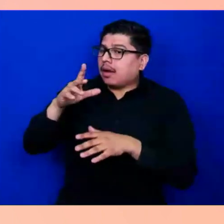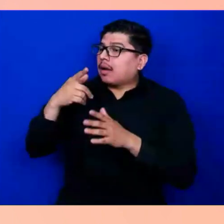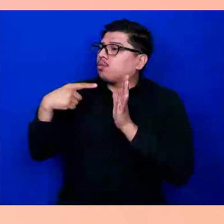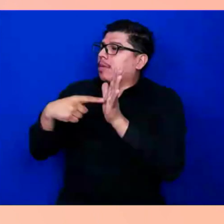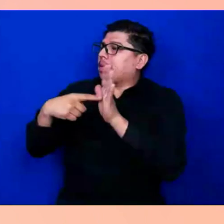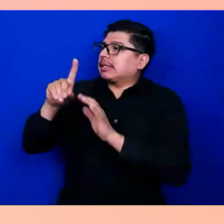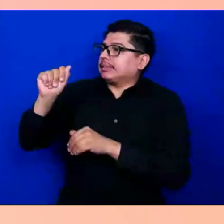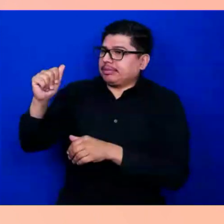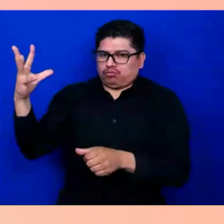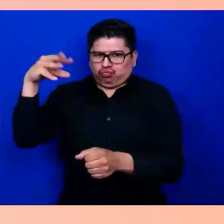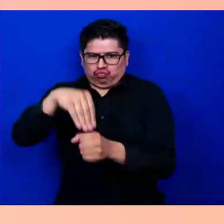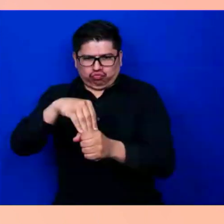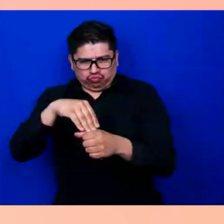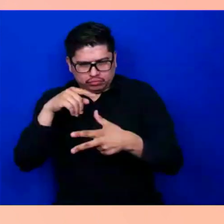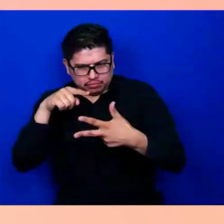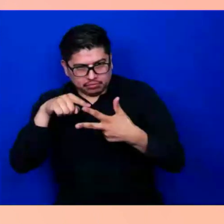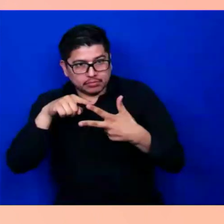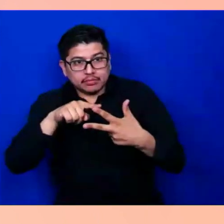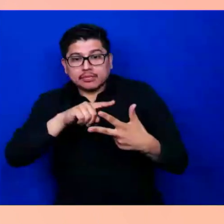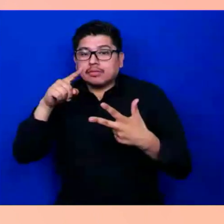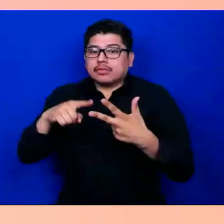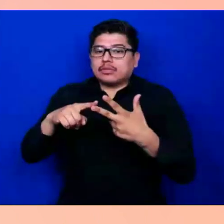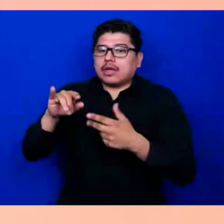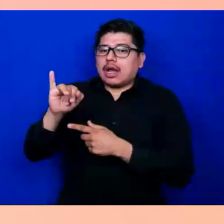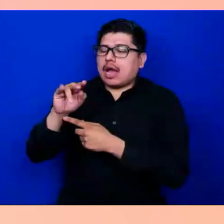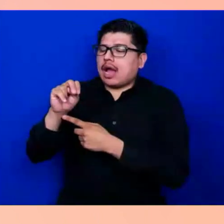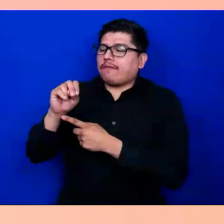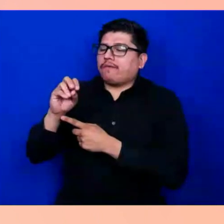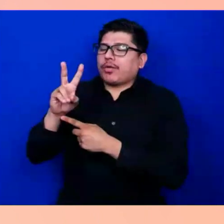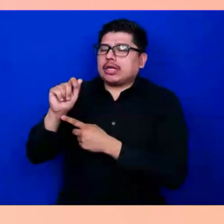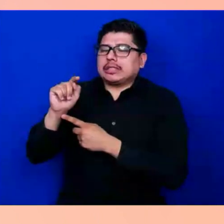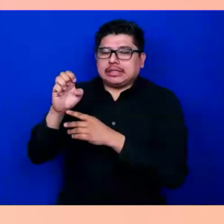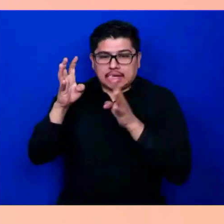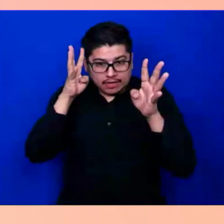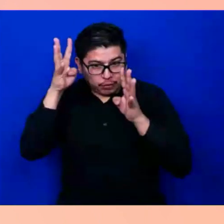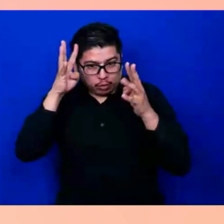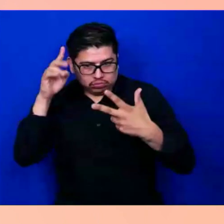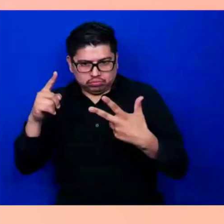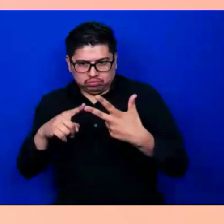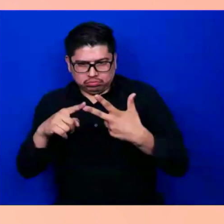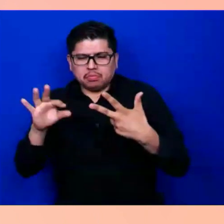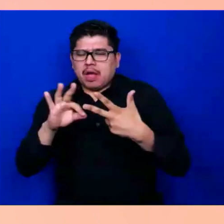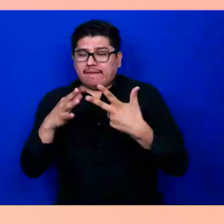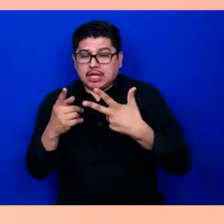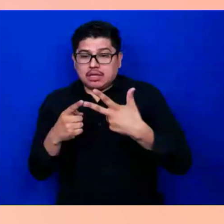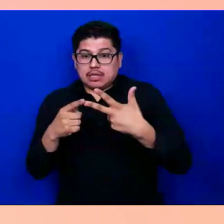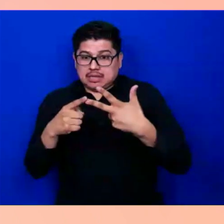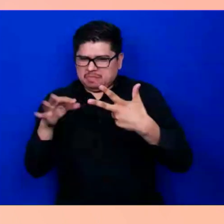Let's focus on the last one, innovate. Over the course of history,